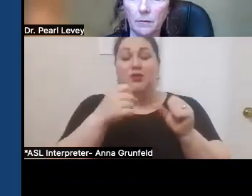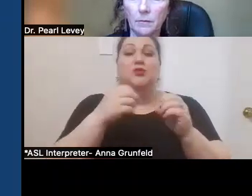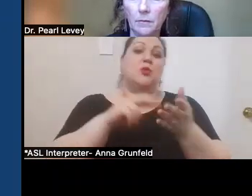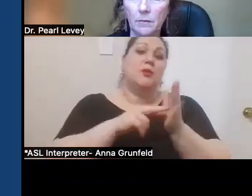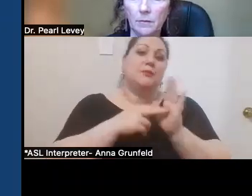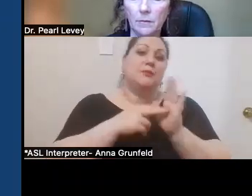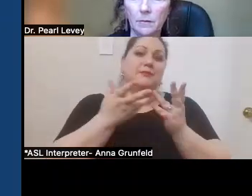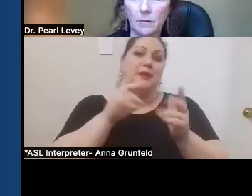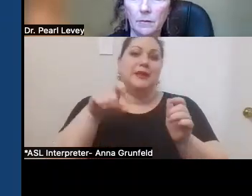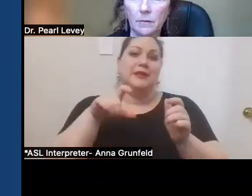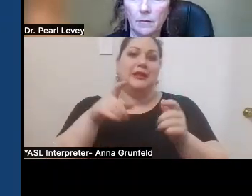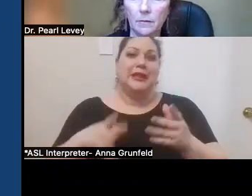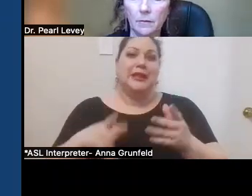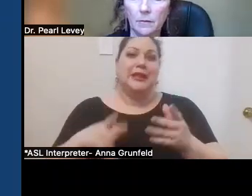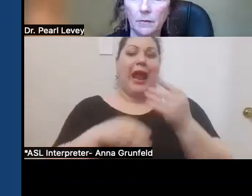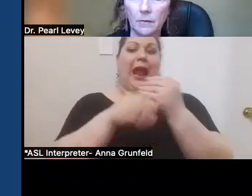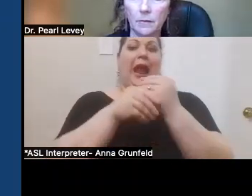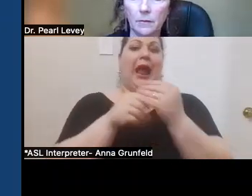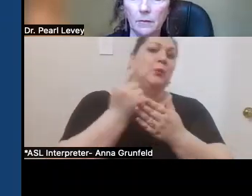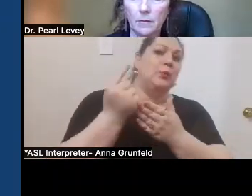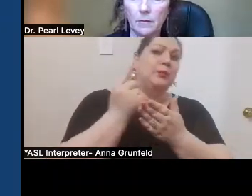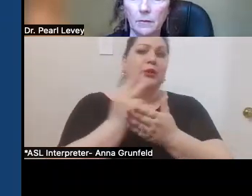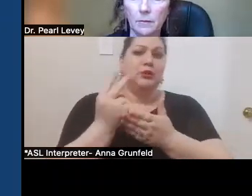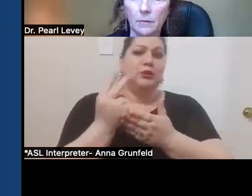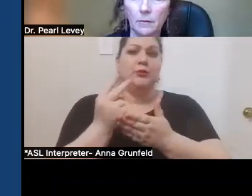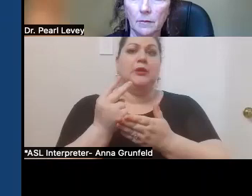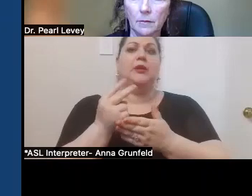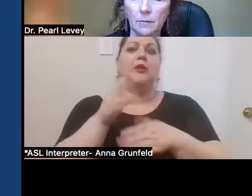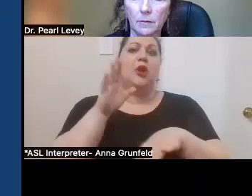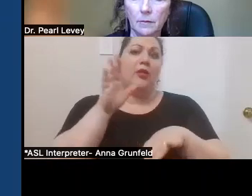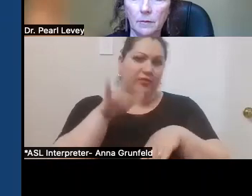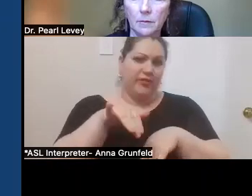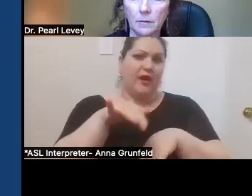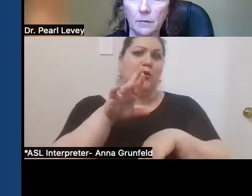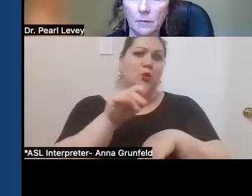on a rotation so that they get the required time in there.